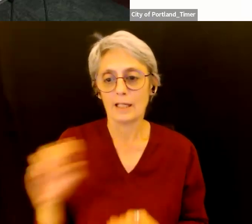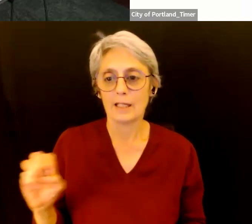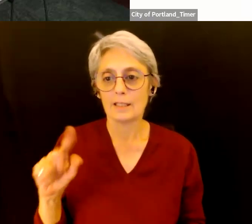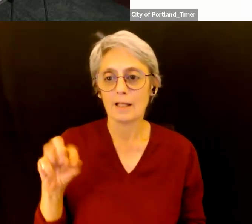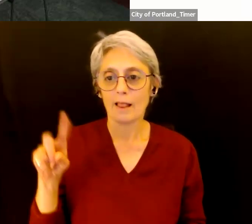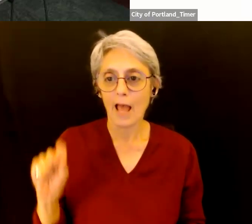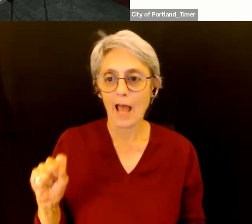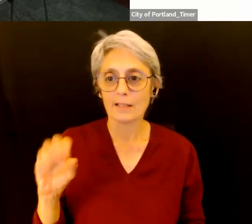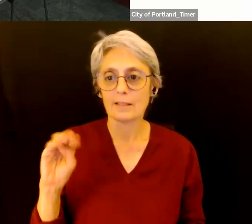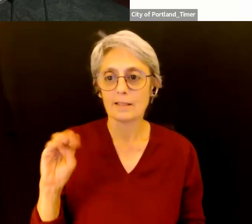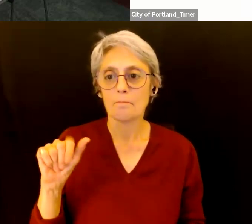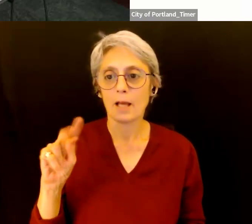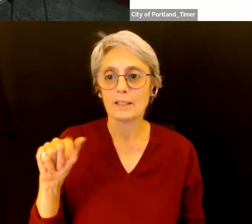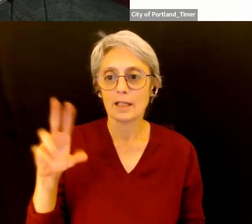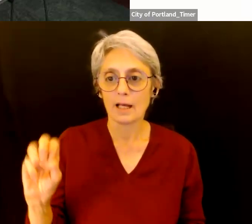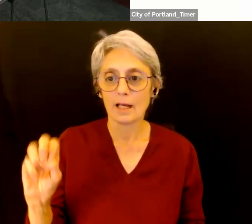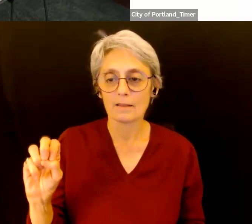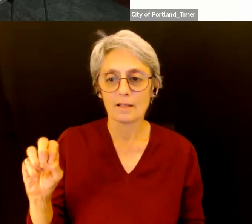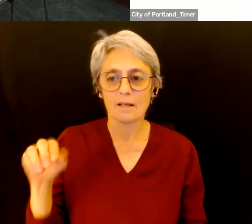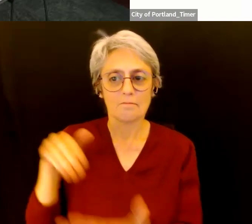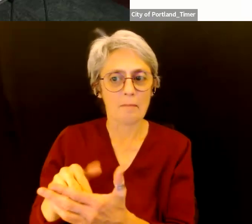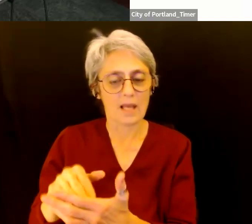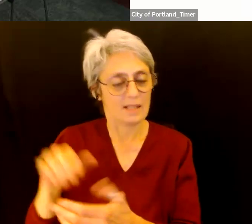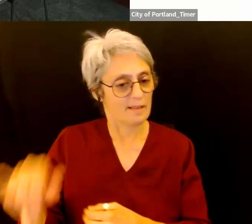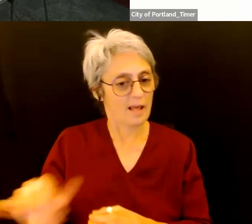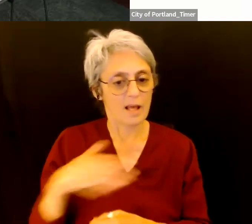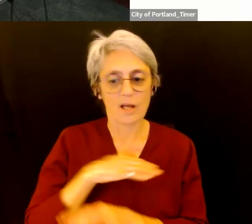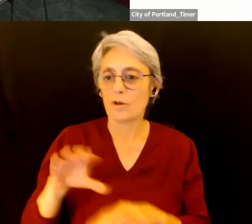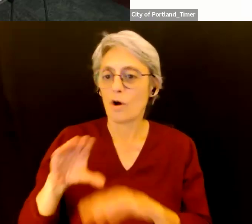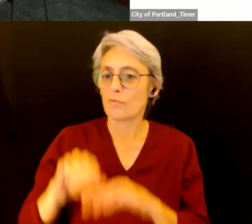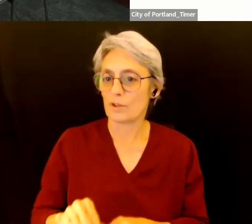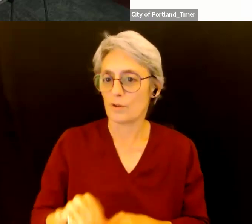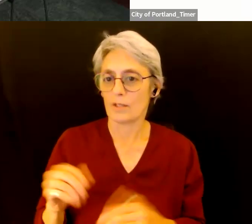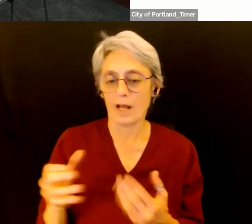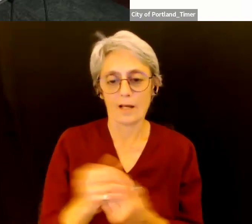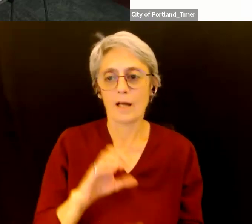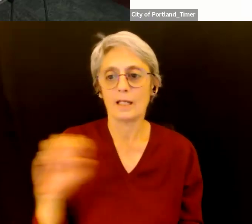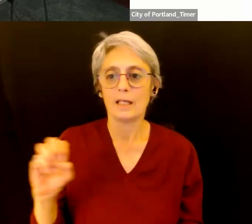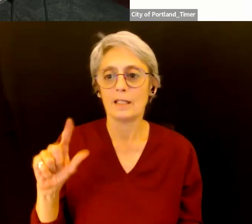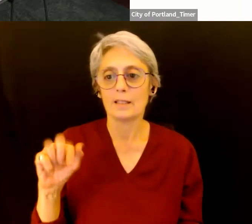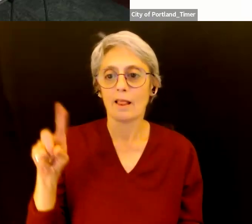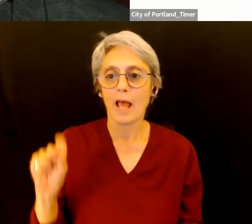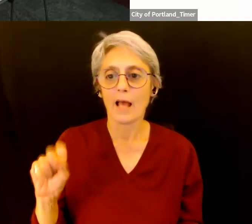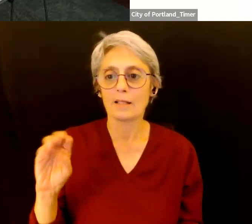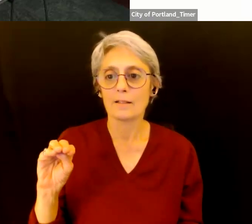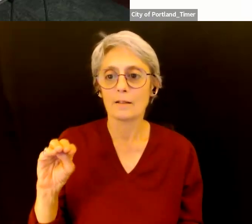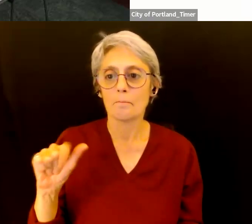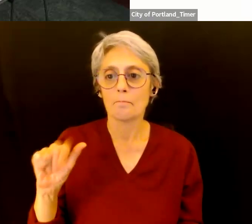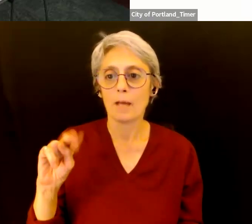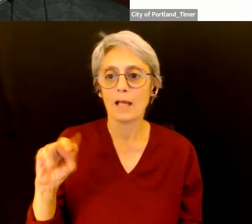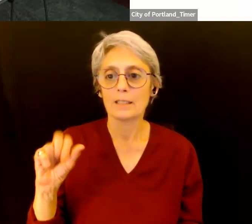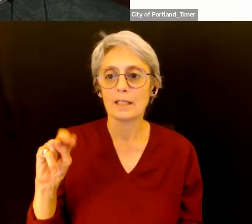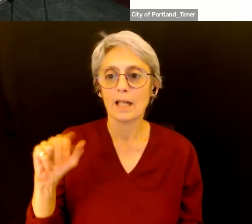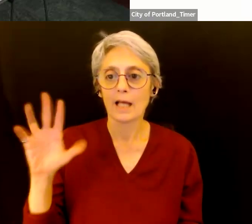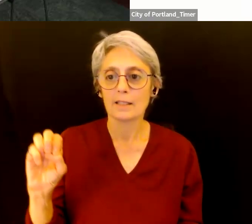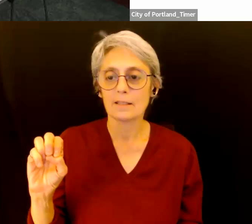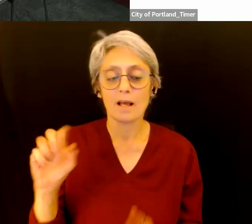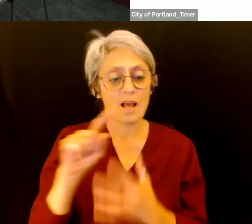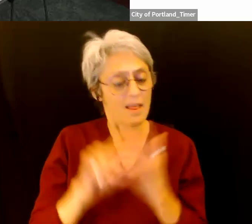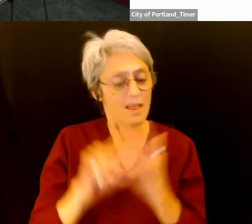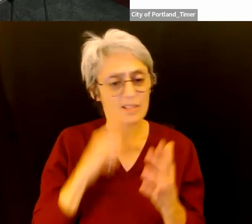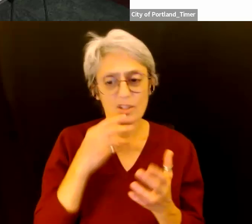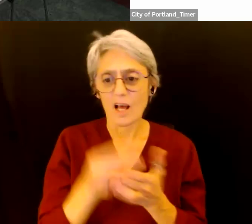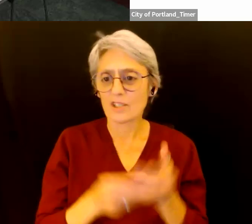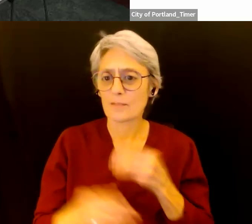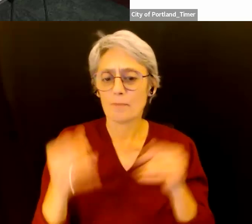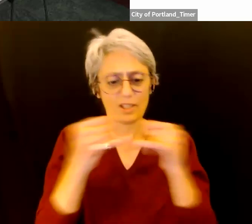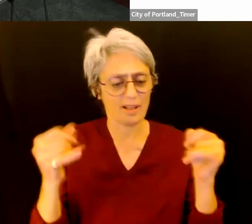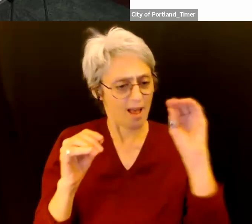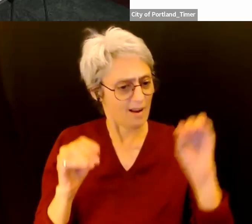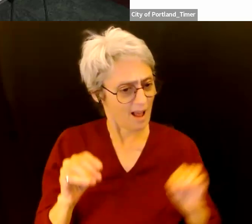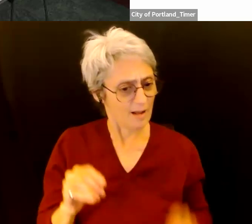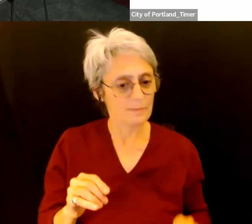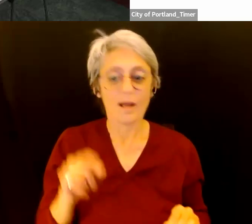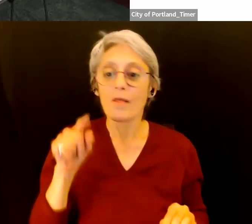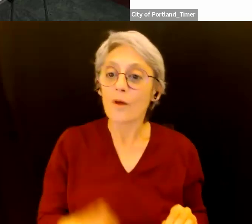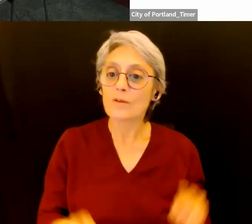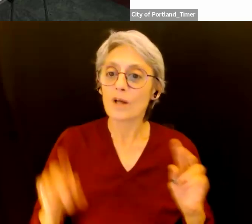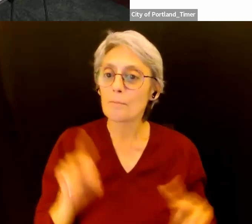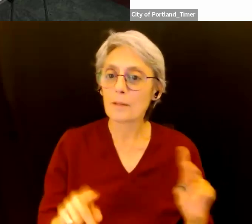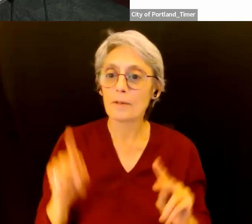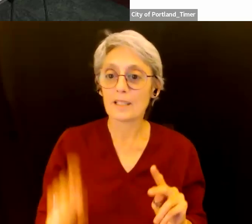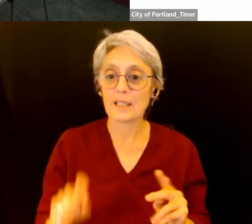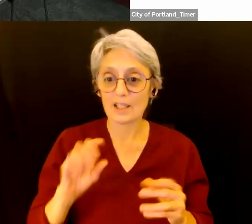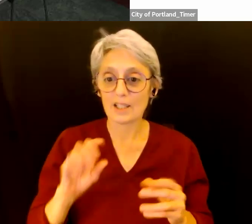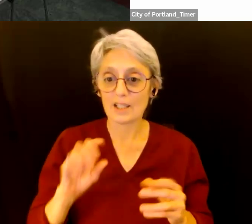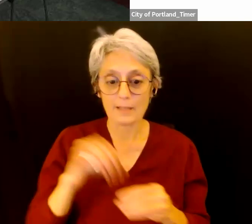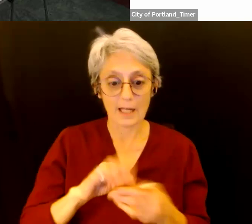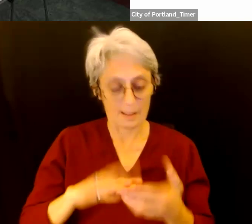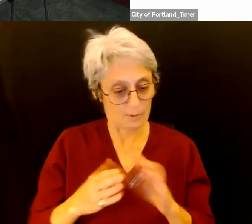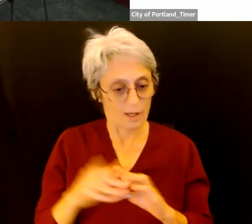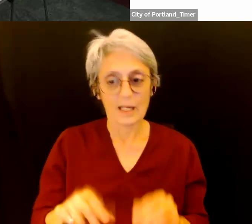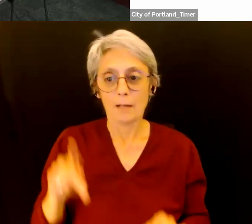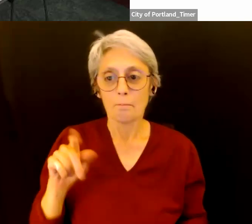I oppose that. Please don't reduce combine Eastlands maintenance These are more than just budget line items. These are people who need these jobs in a community that needs public parks more than any other part of the city.